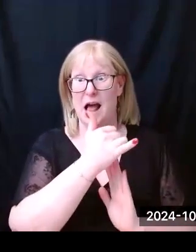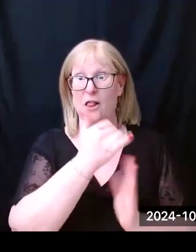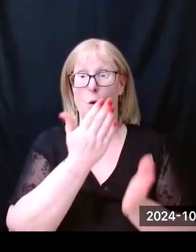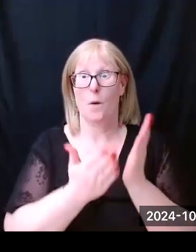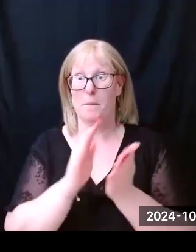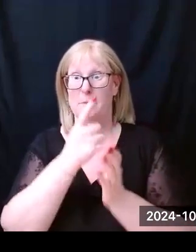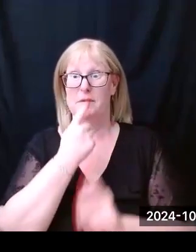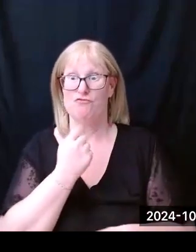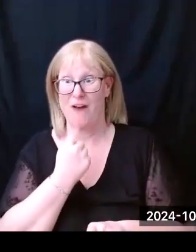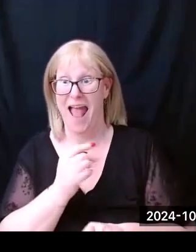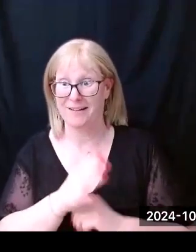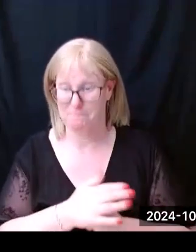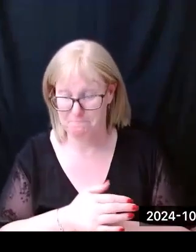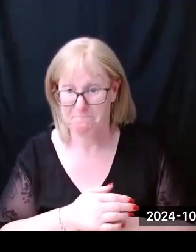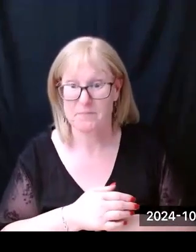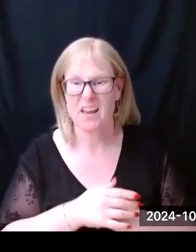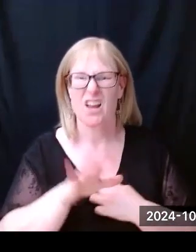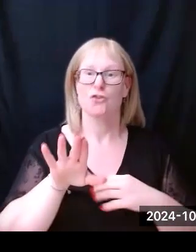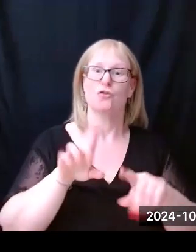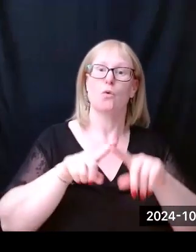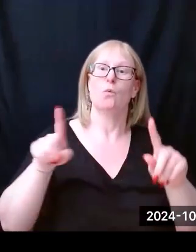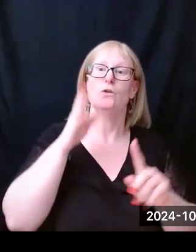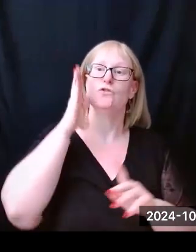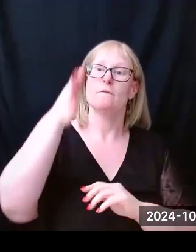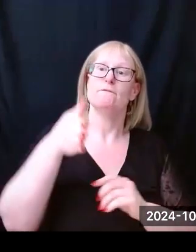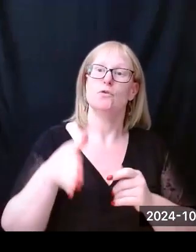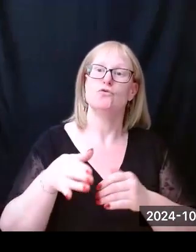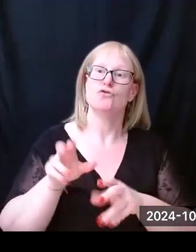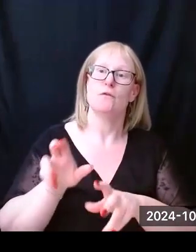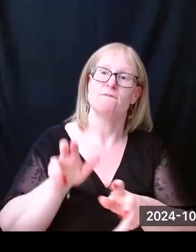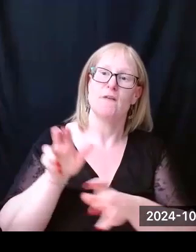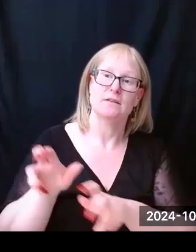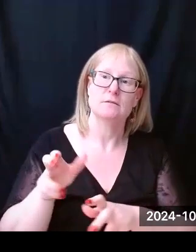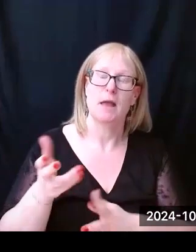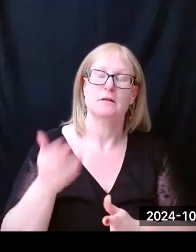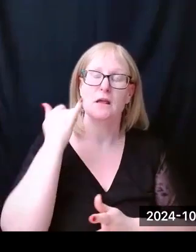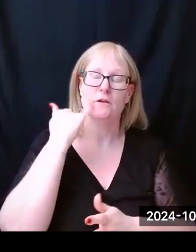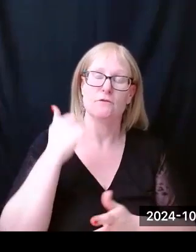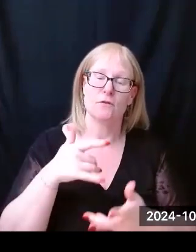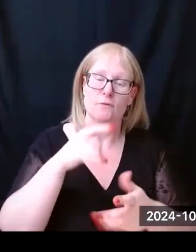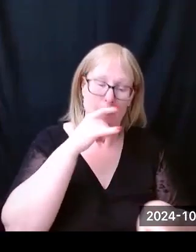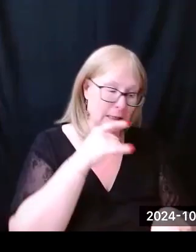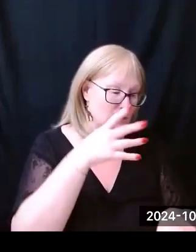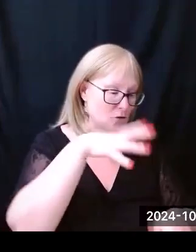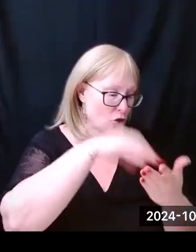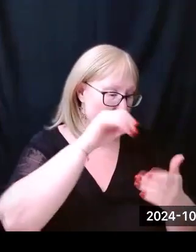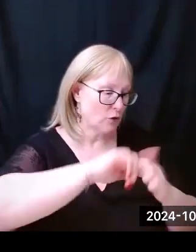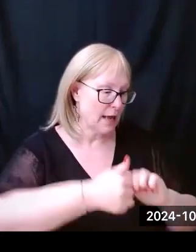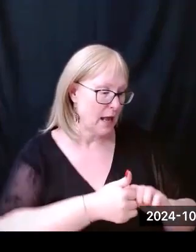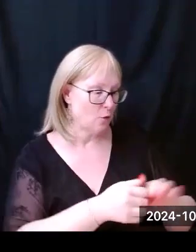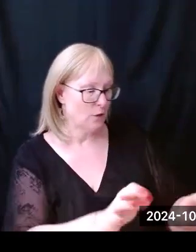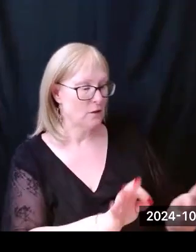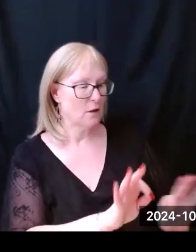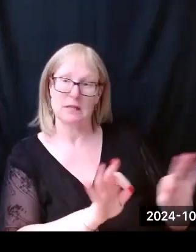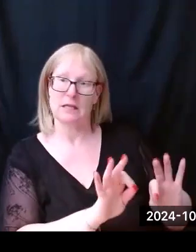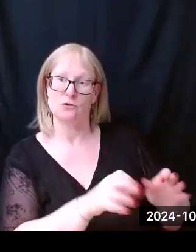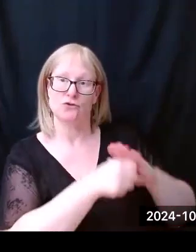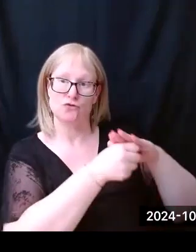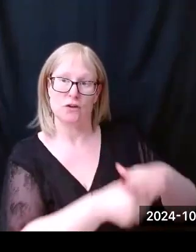investment because right if we can help all of our kids learn to deal with the little stressors, then they can deal with the big stressors later on.